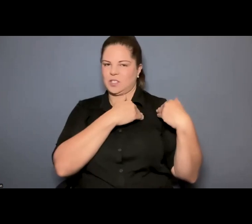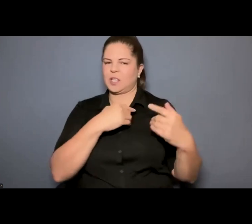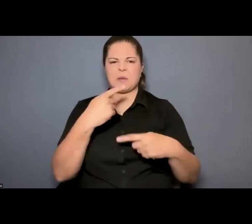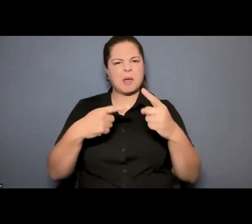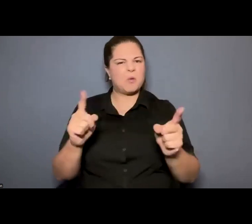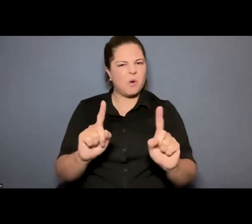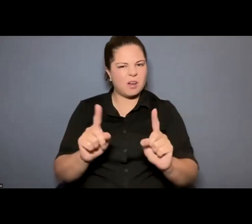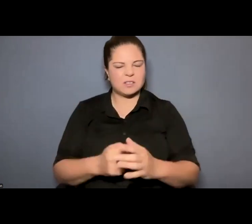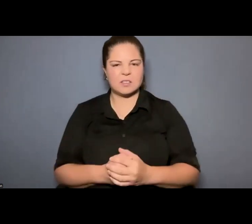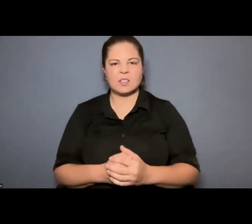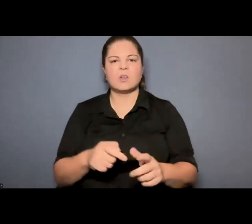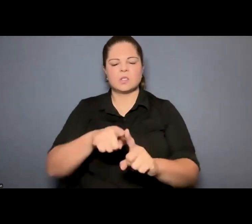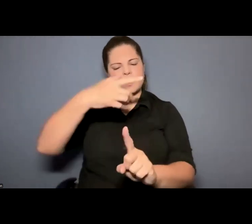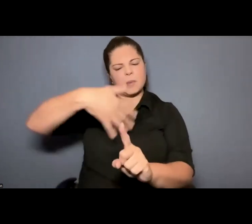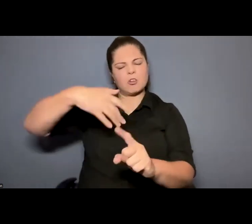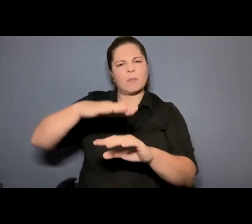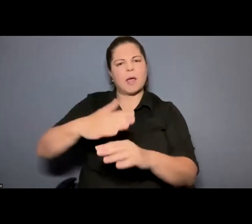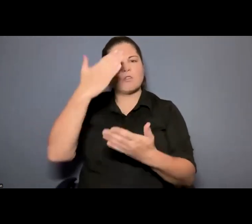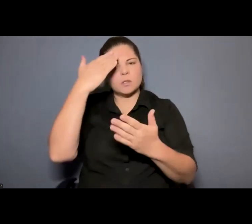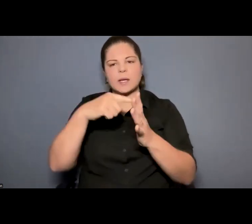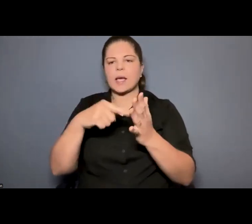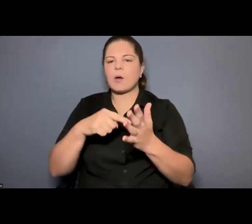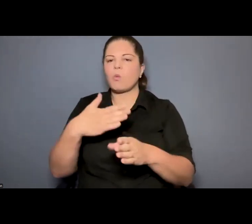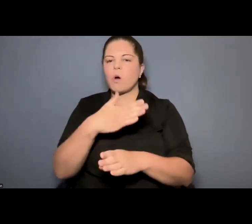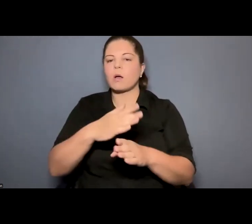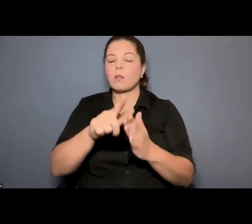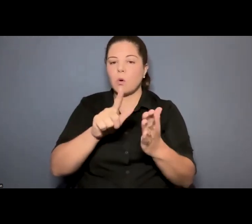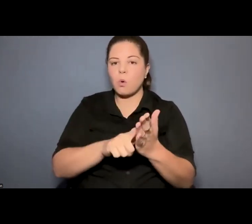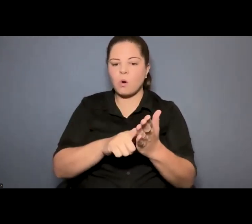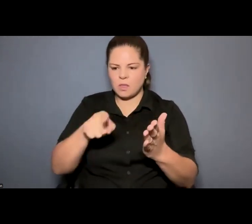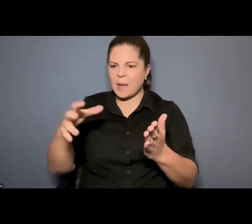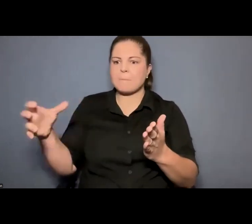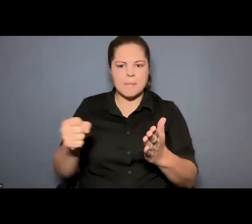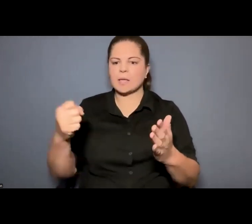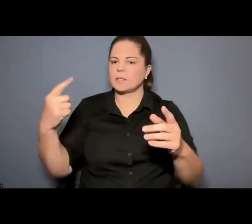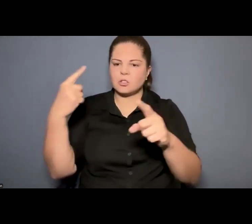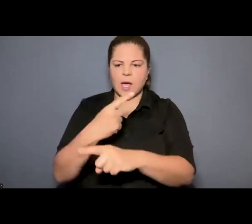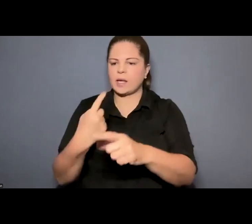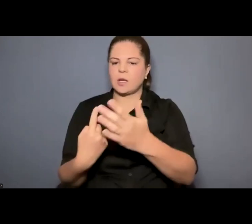respect at work laws and why this change was vitally needed. Then, for the next 20 minutes